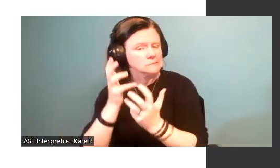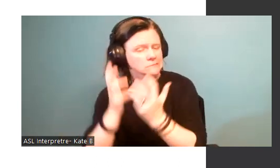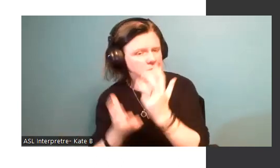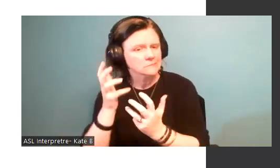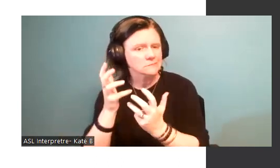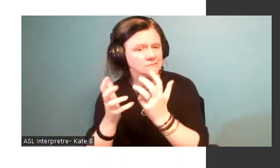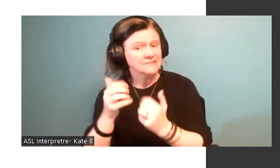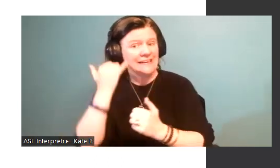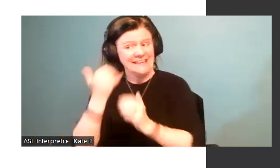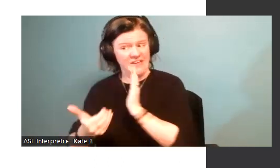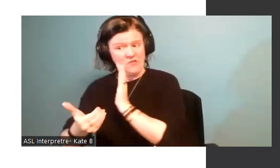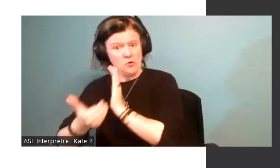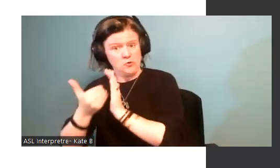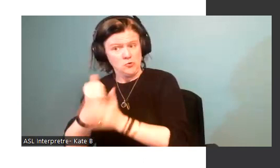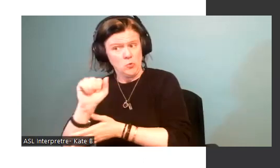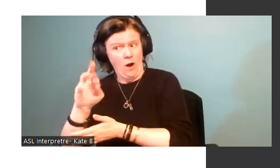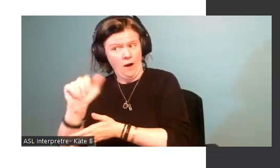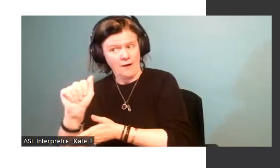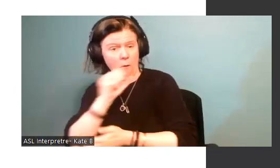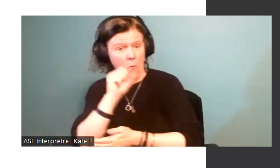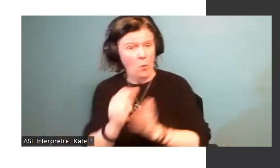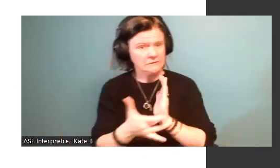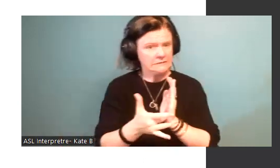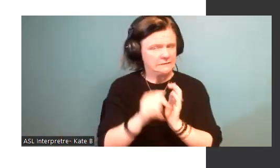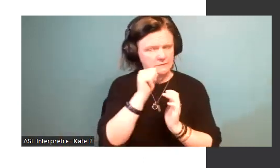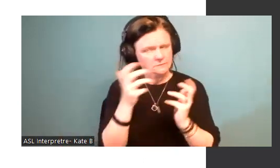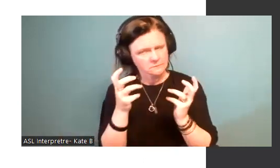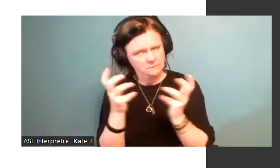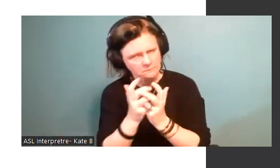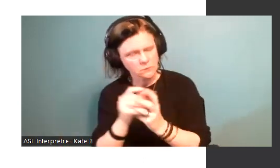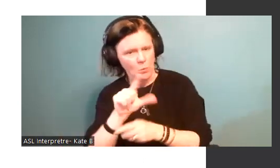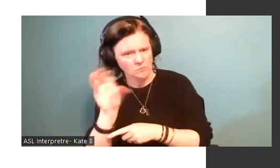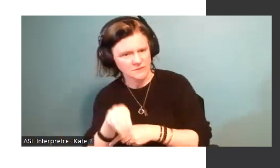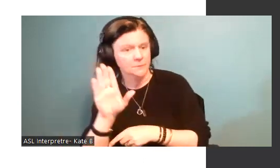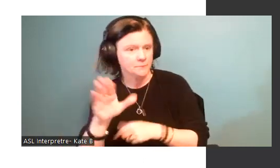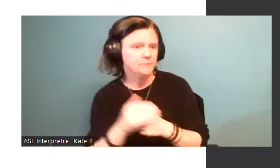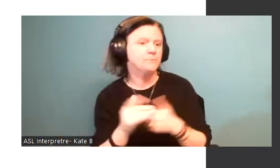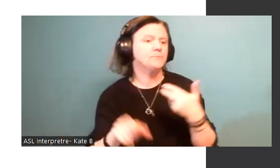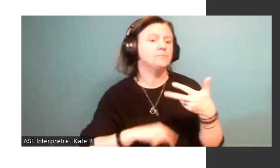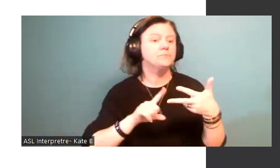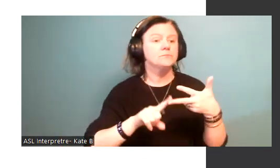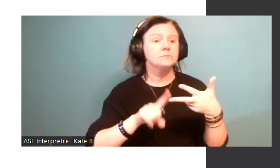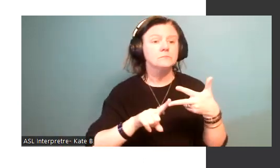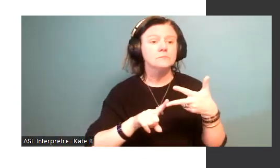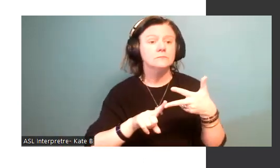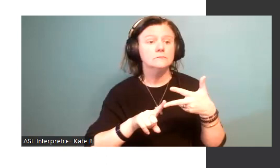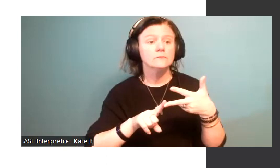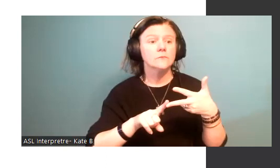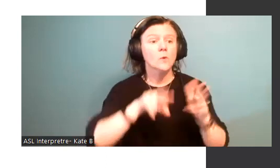standard, so while most modern screen readers, access technology should work with it, you could